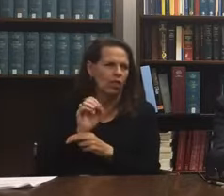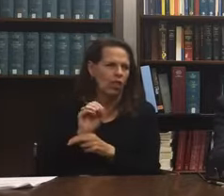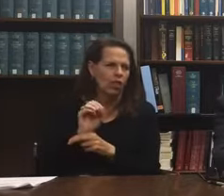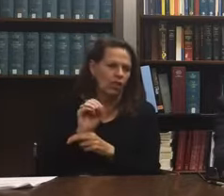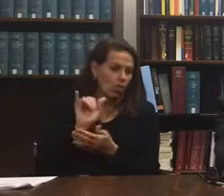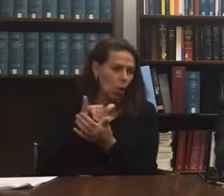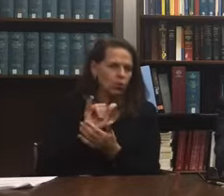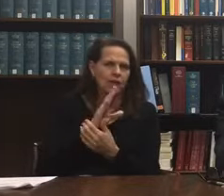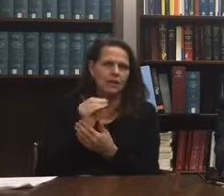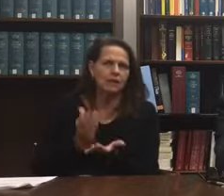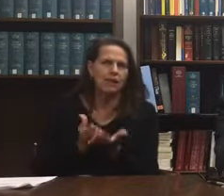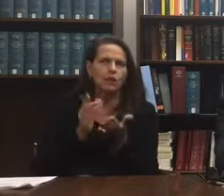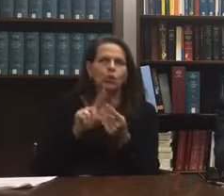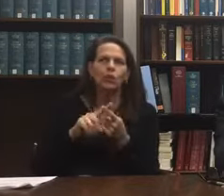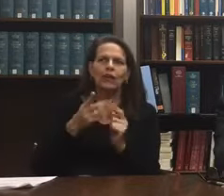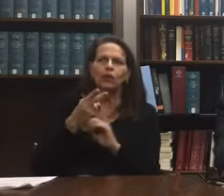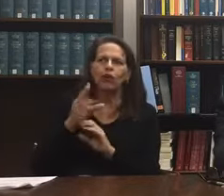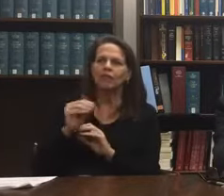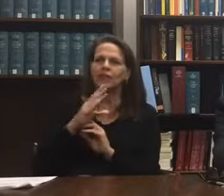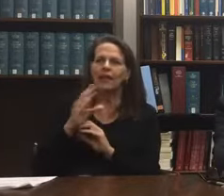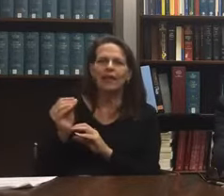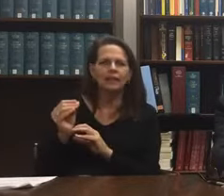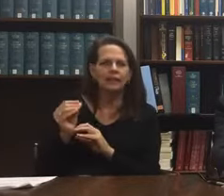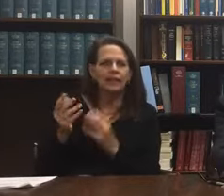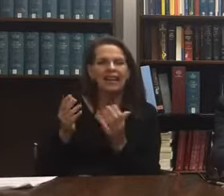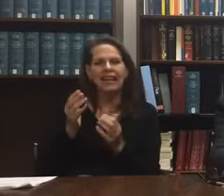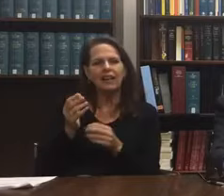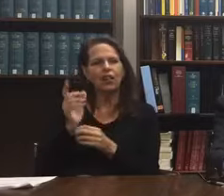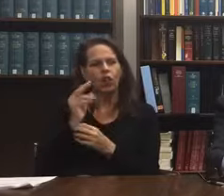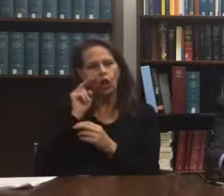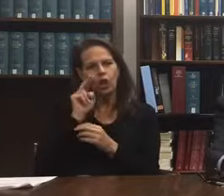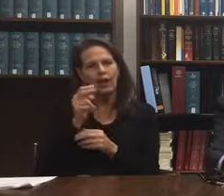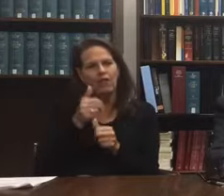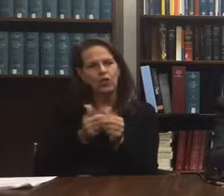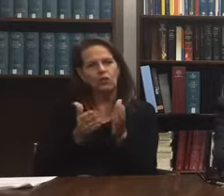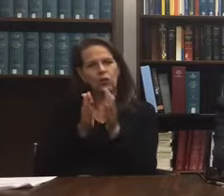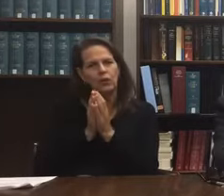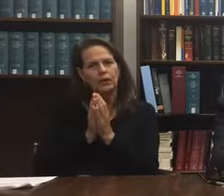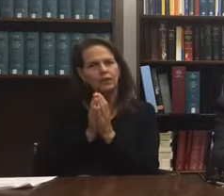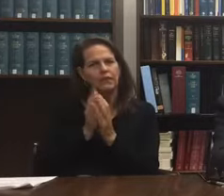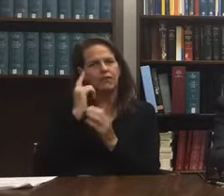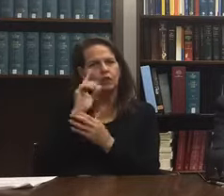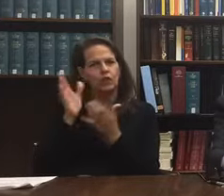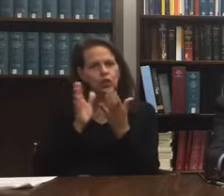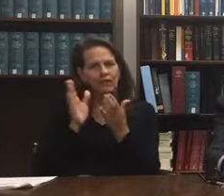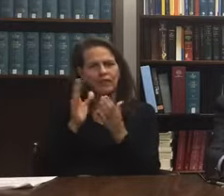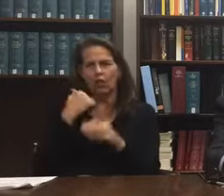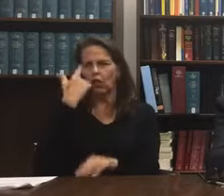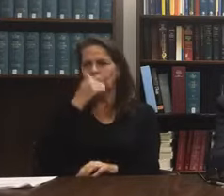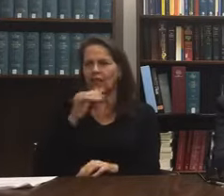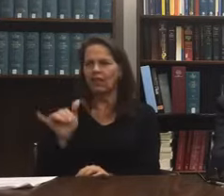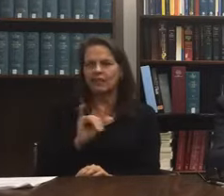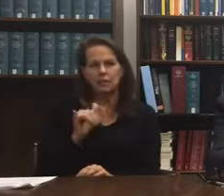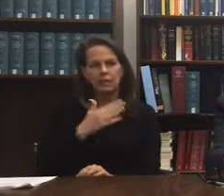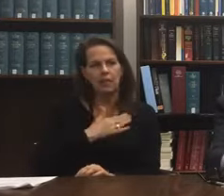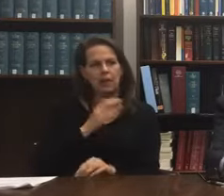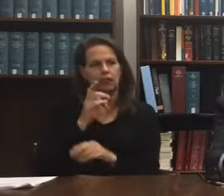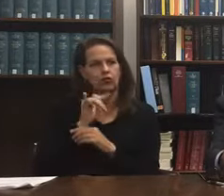saying look every request for services looks the same every plan of care looks the same my child's condition is stable and